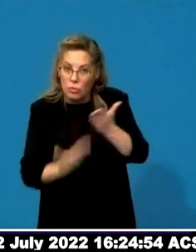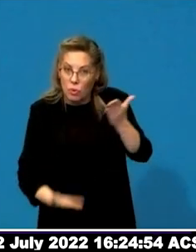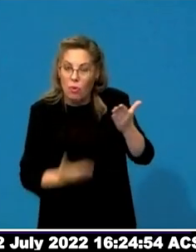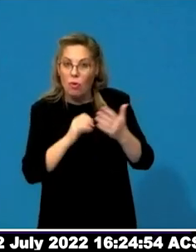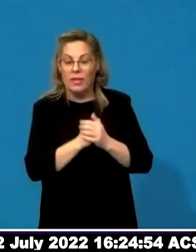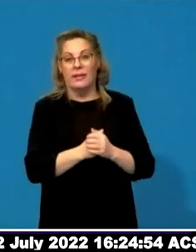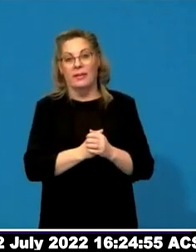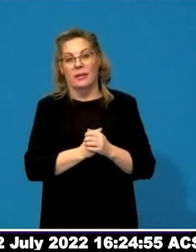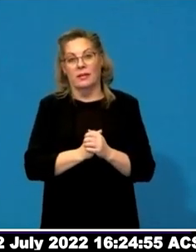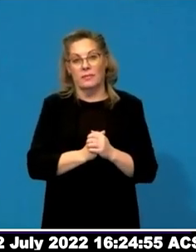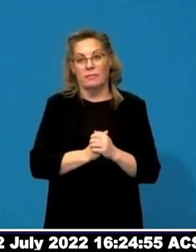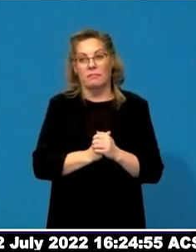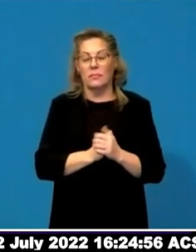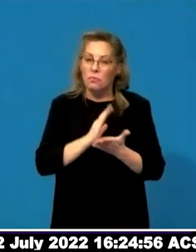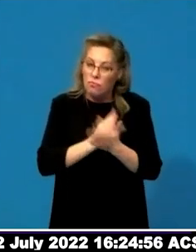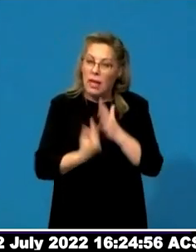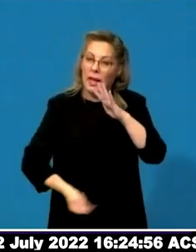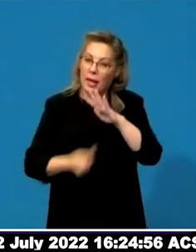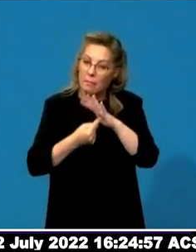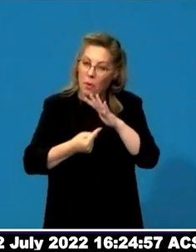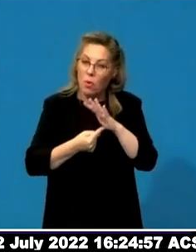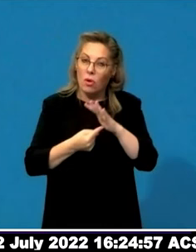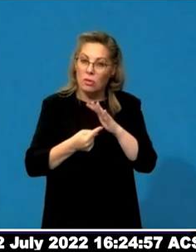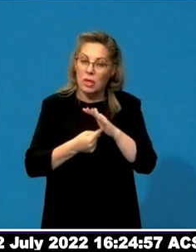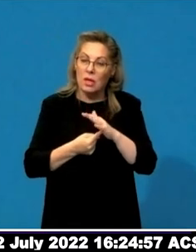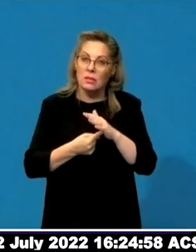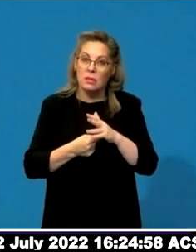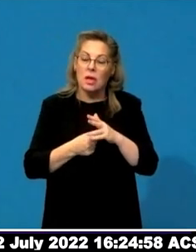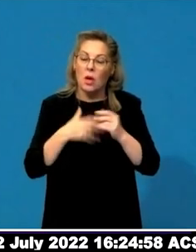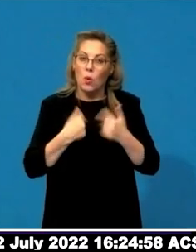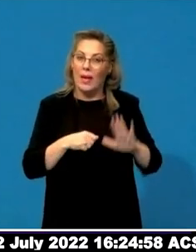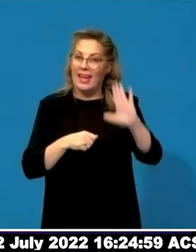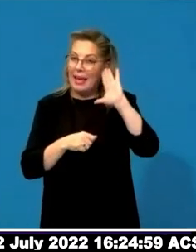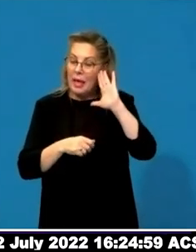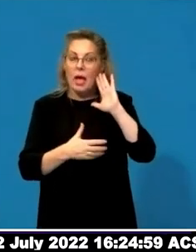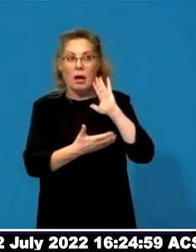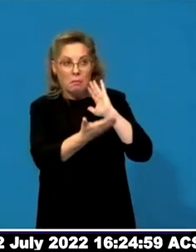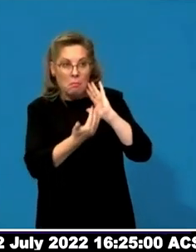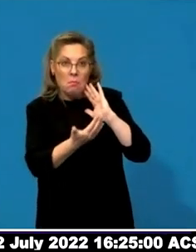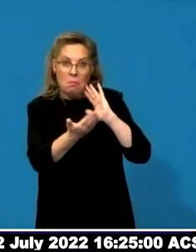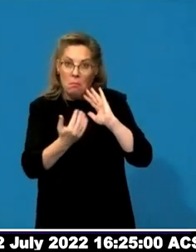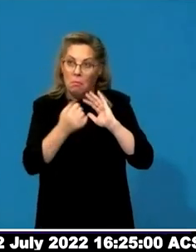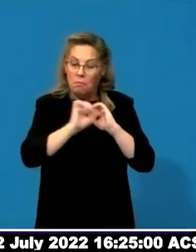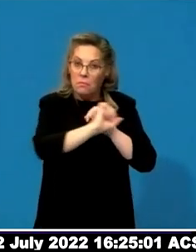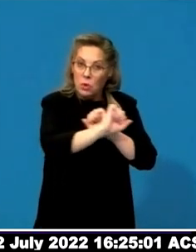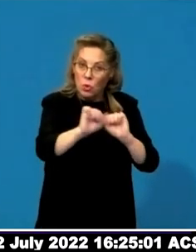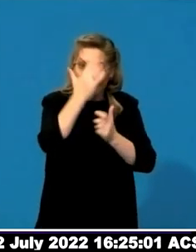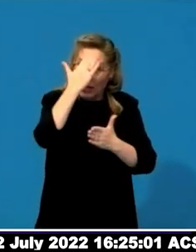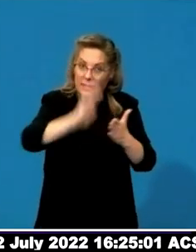It is very important for us to get stories from people with disability